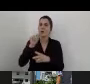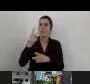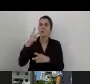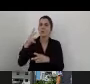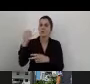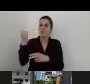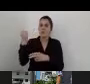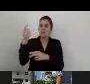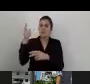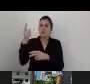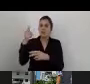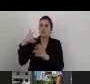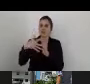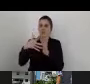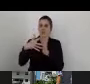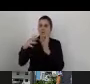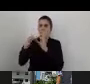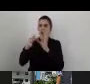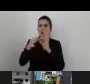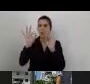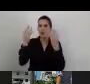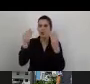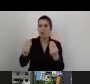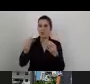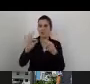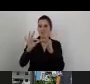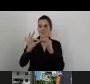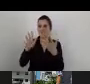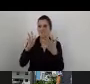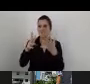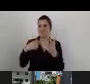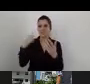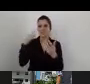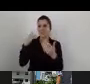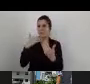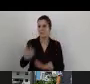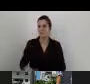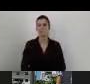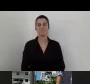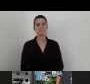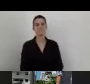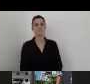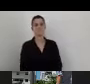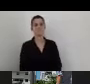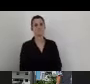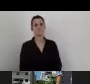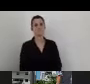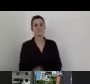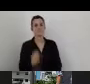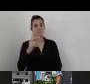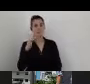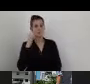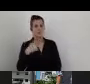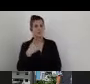if all the connections are right, it would be great. Can you hear me right now? Better? Yeah.